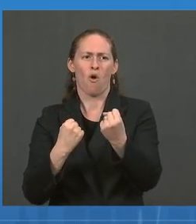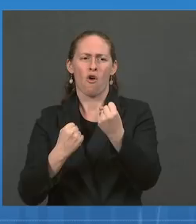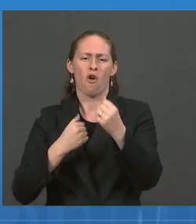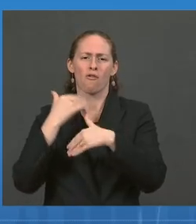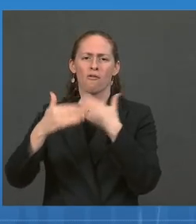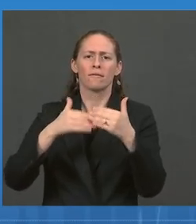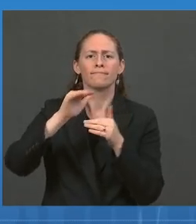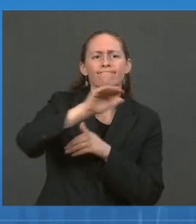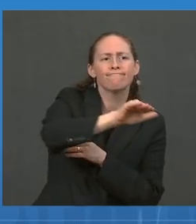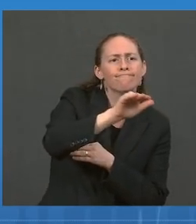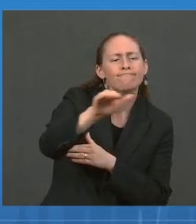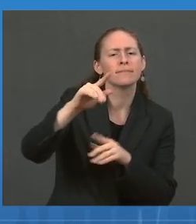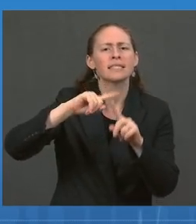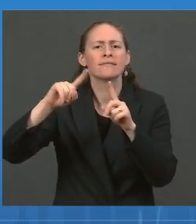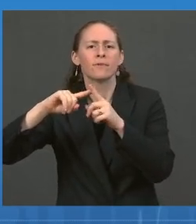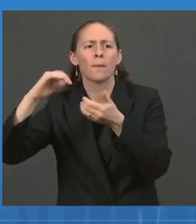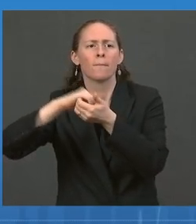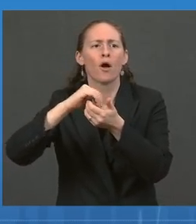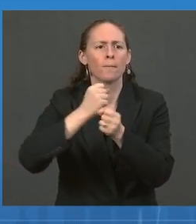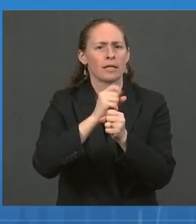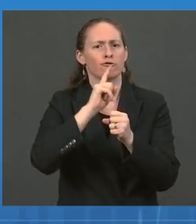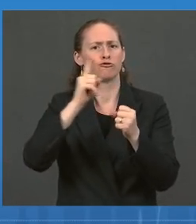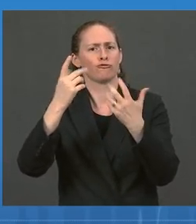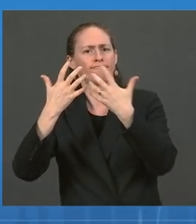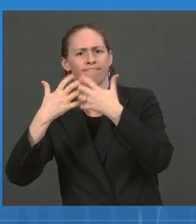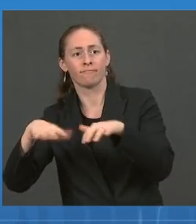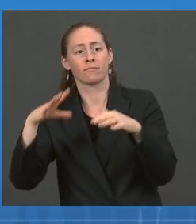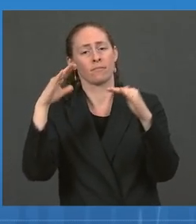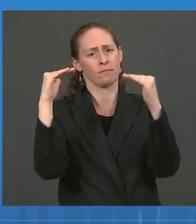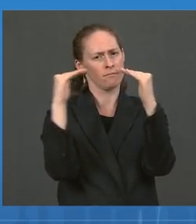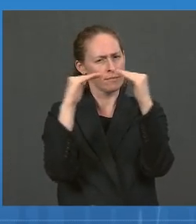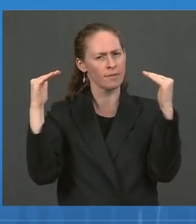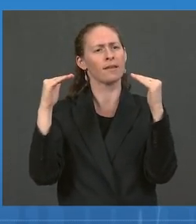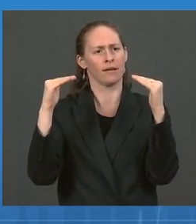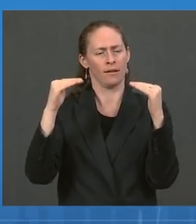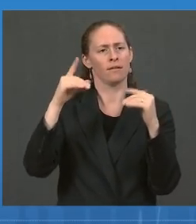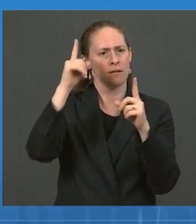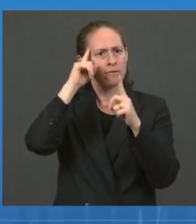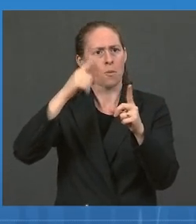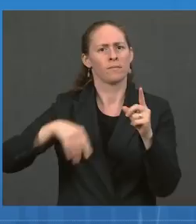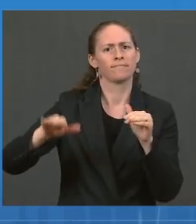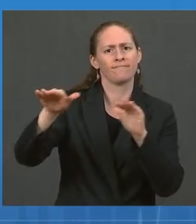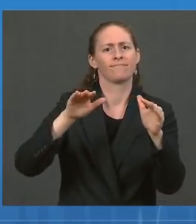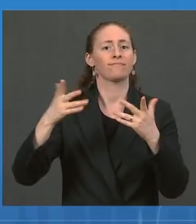so we can efficiently and equitably provide the added protection of booster shots to eligible Americans.